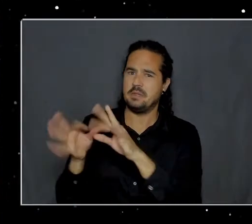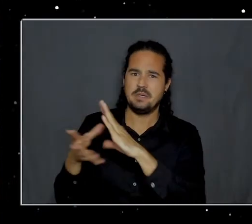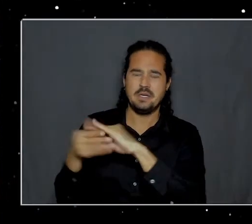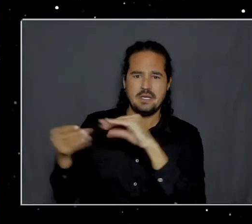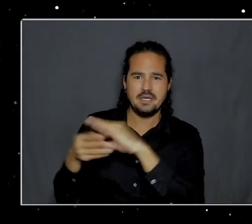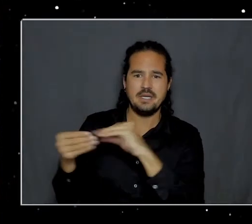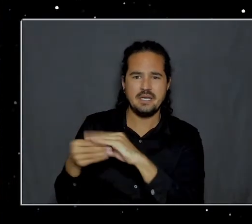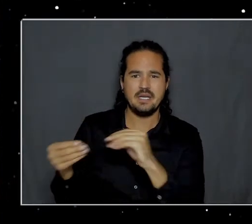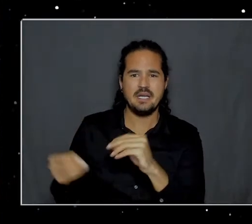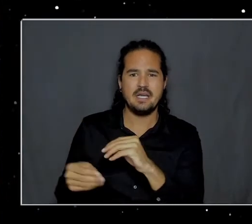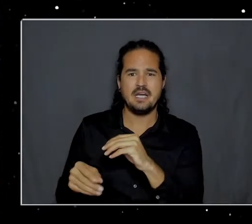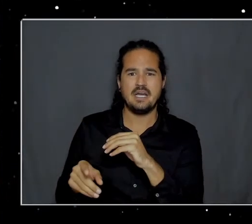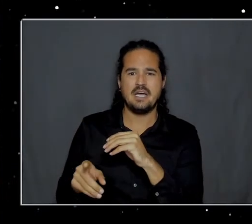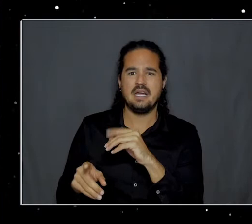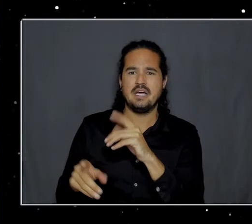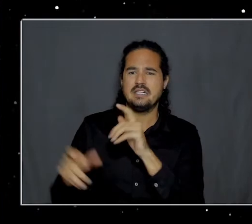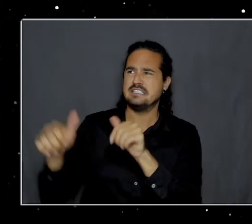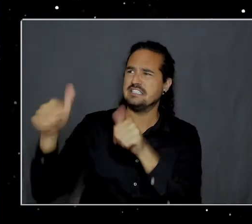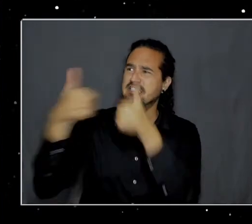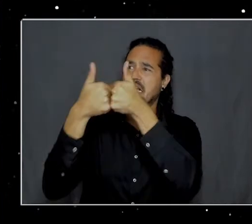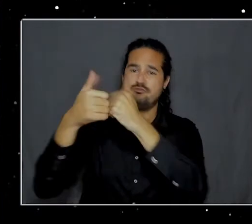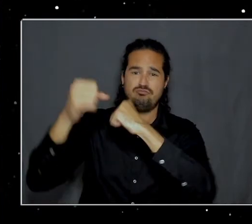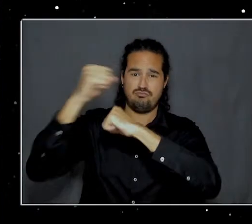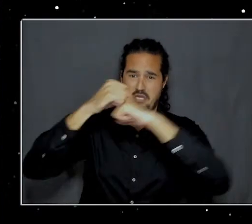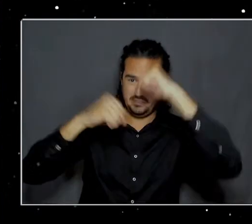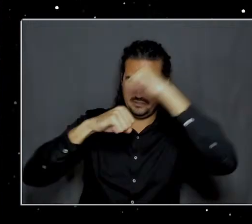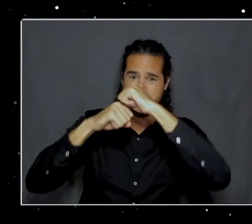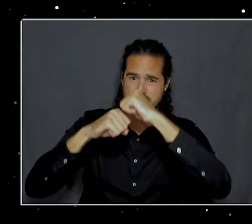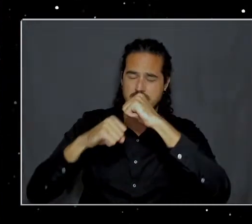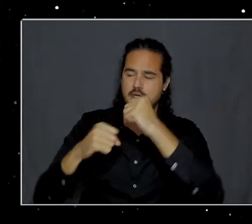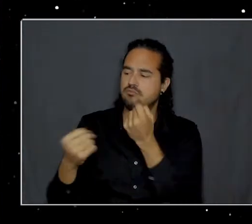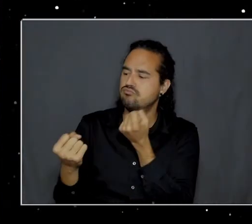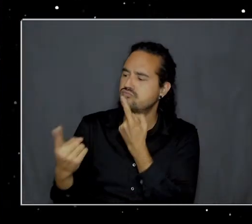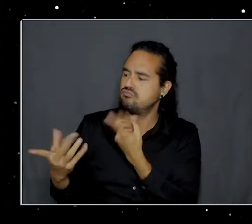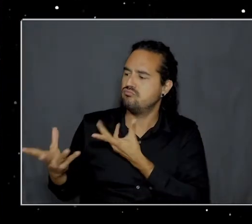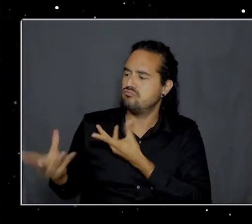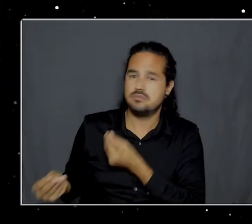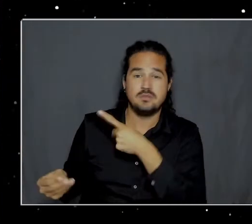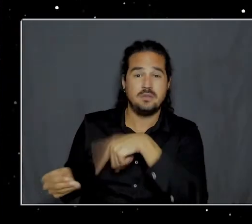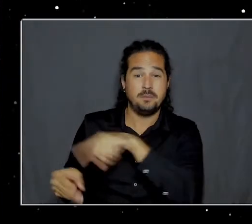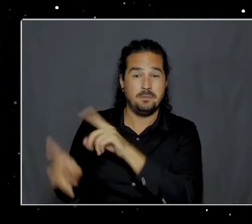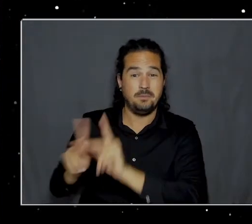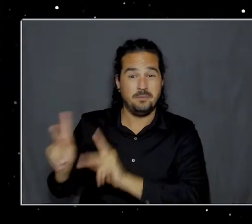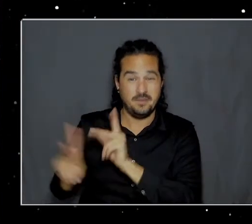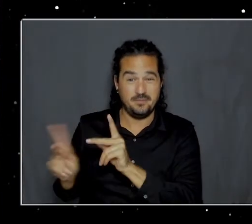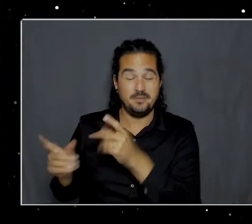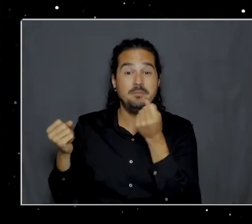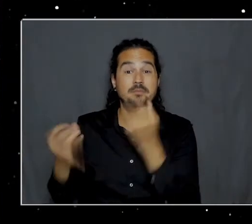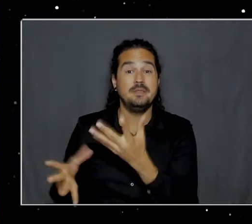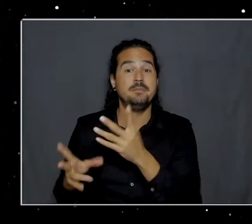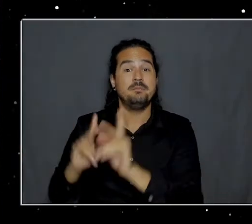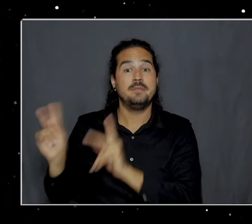IMPORTANT OBSERVATION, RIGHT? "HARD ON STRUCTURES, GENEROUS ON PEOPLE." AND I'M ALSO AWARE THAT THERE